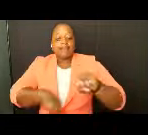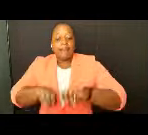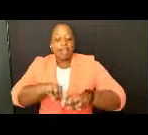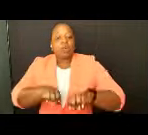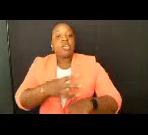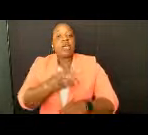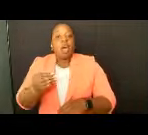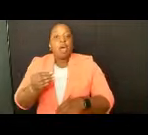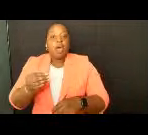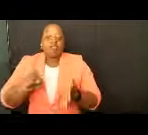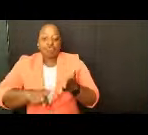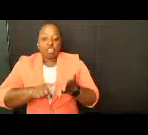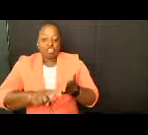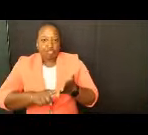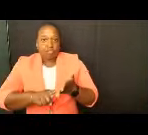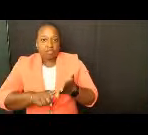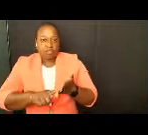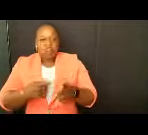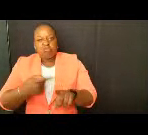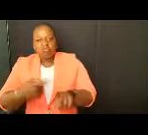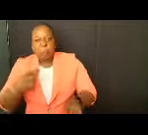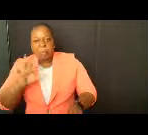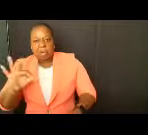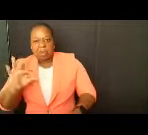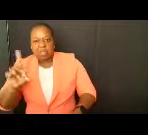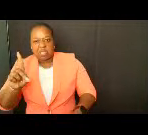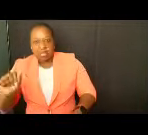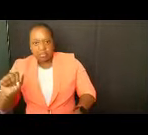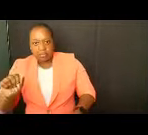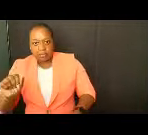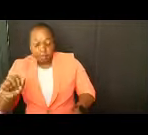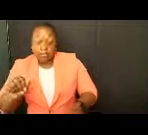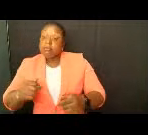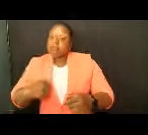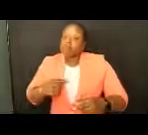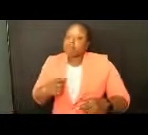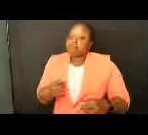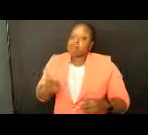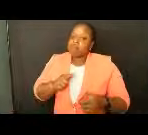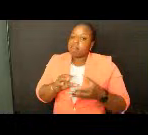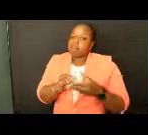is about building trust in gene therapies and research. And our first question is for